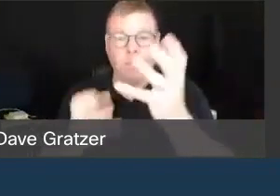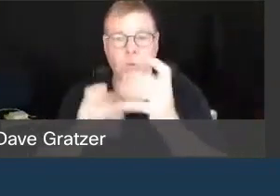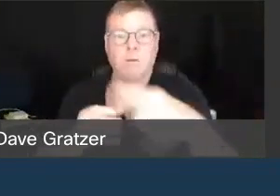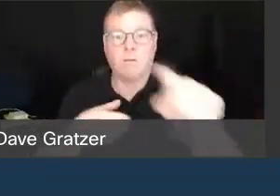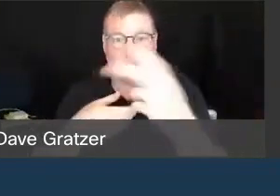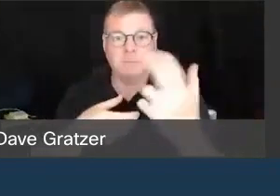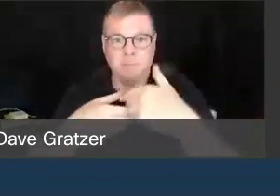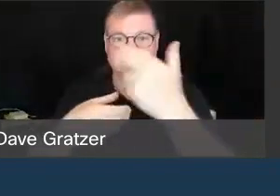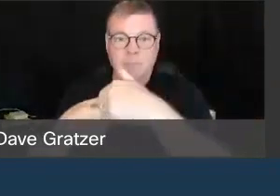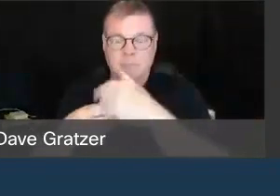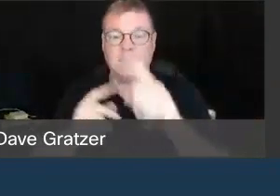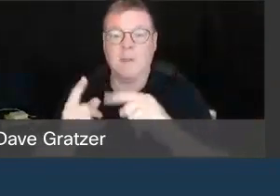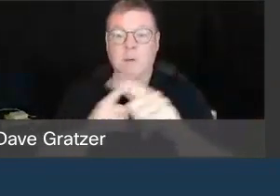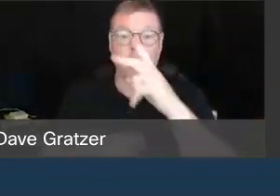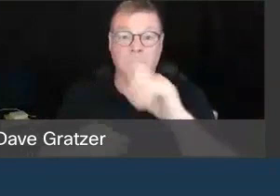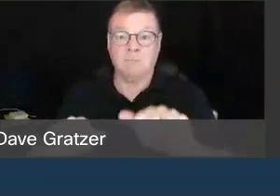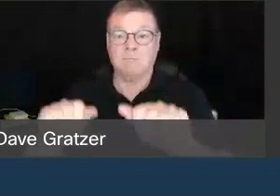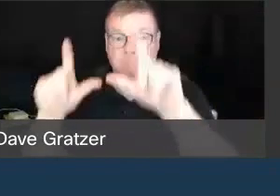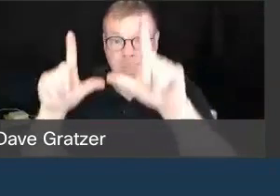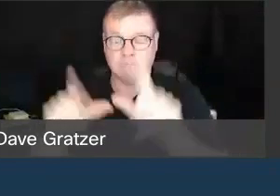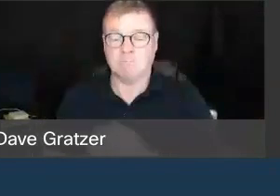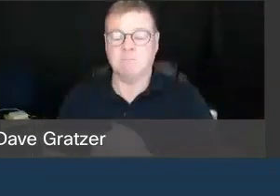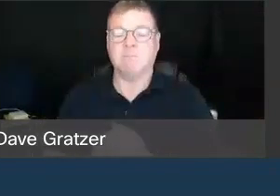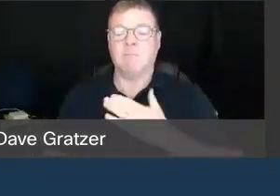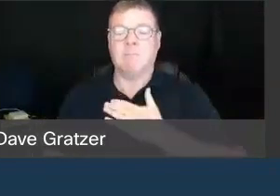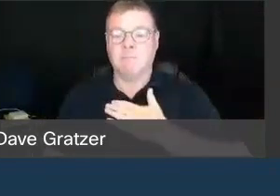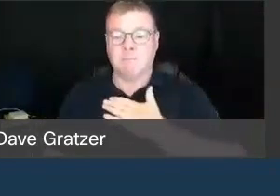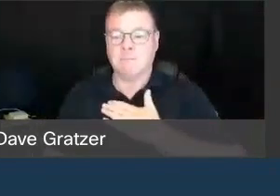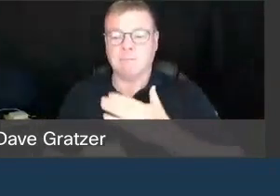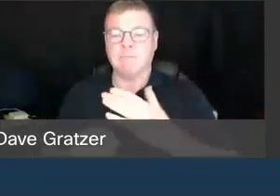So when you see a poll pop up on your screen, please enter your responses.